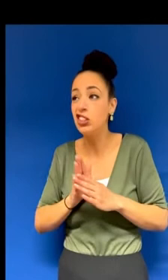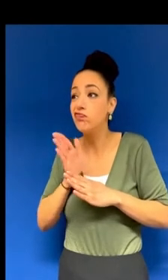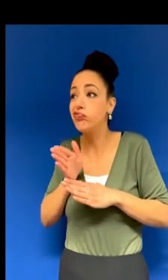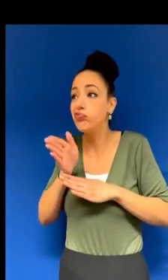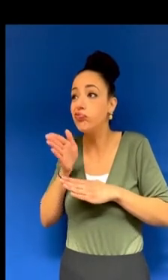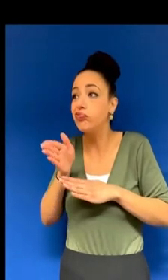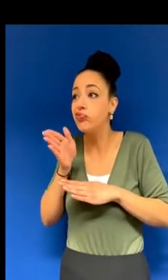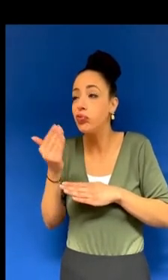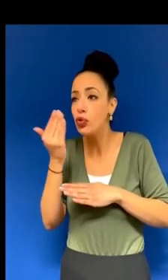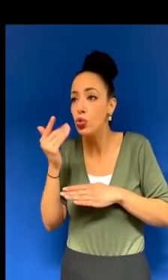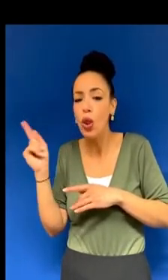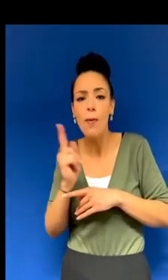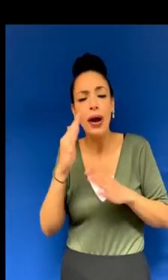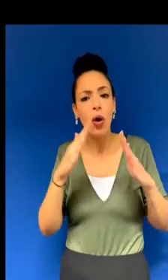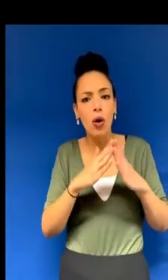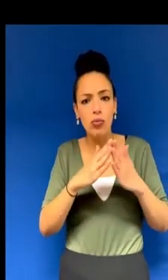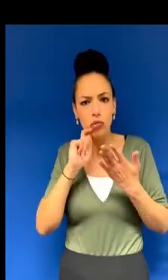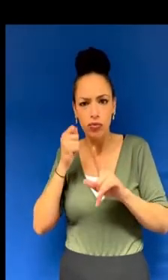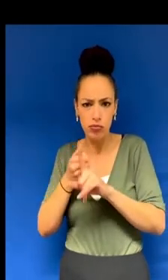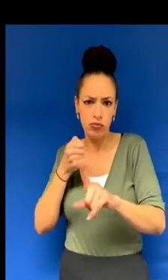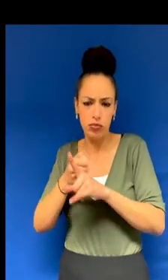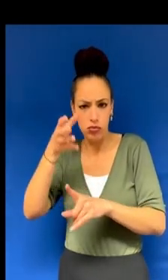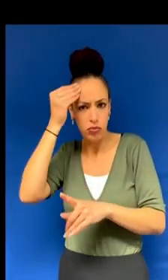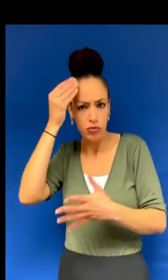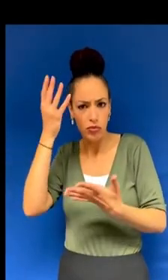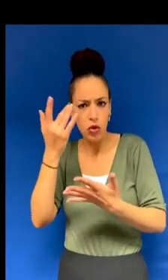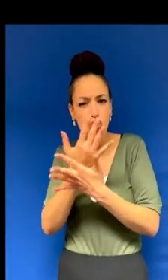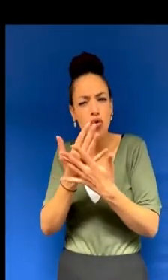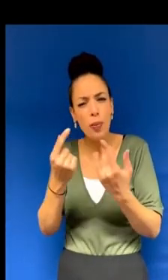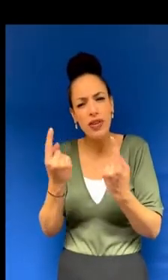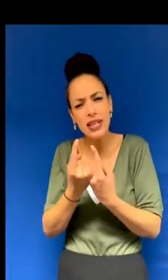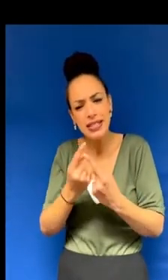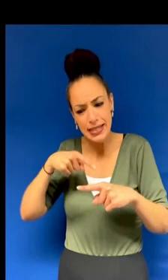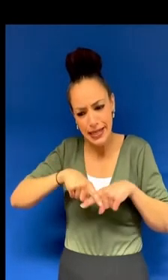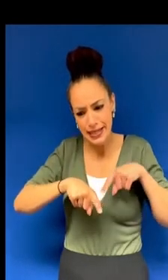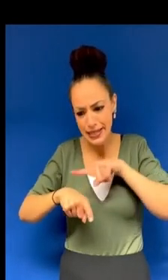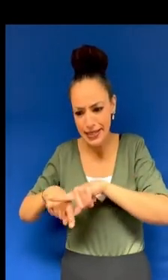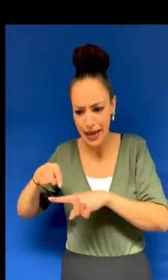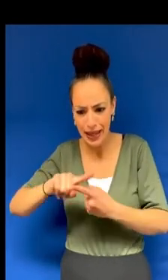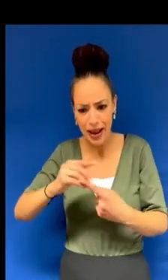were like kids. His younger siblings were like five, six going to school out on a two-hour bus, coming back, two hours again. That's going to affect their grades, innit.